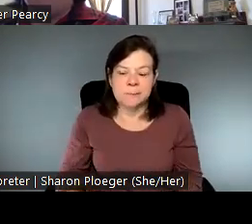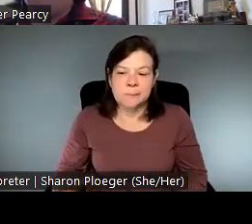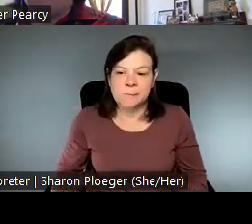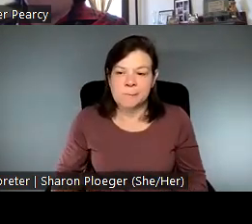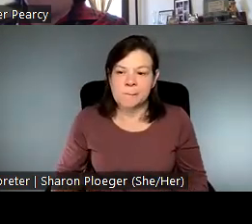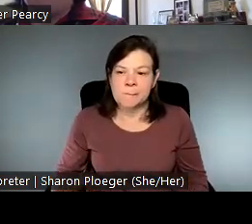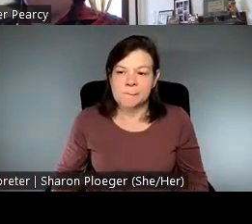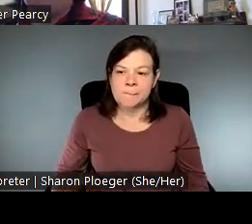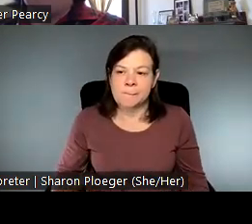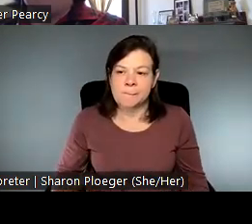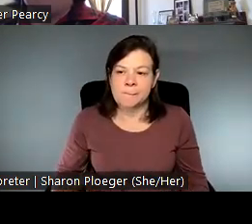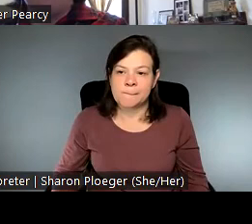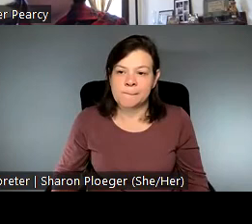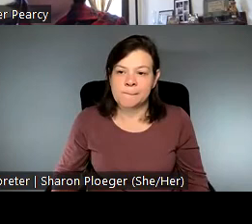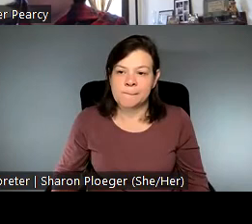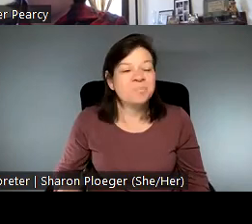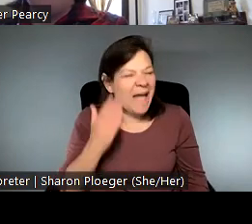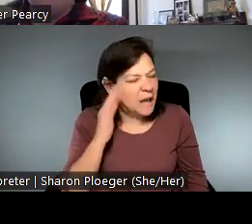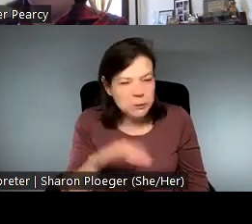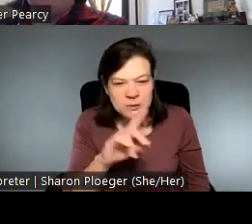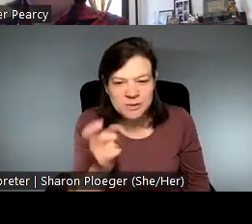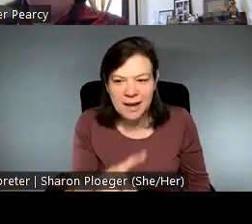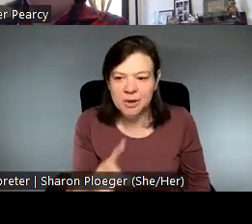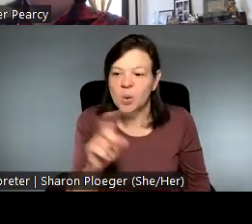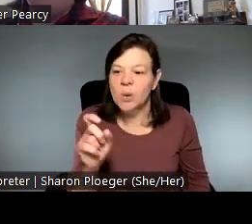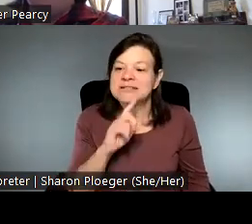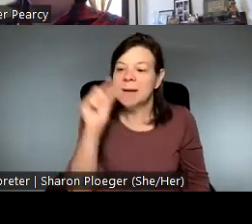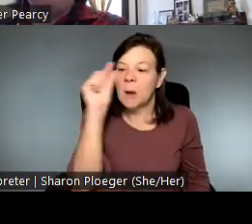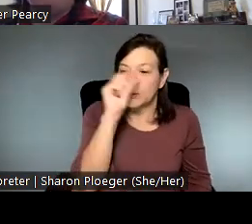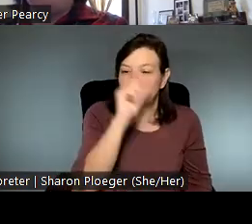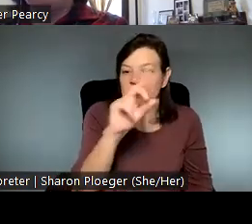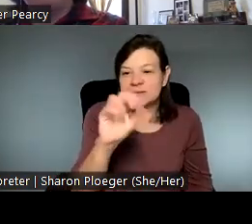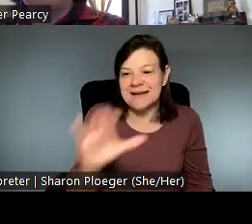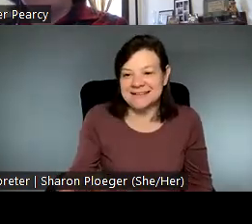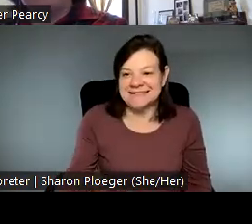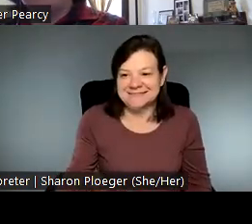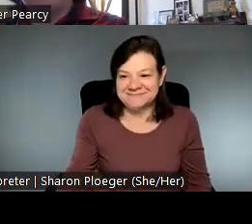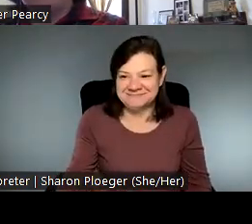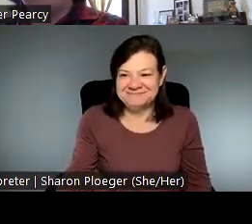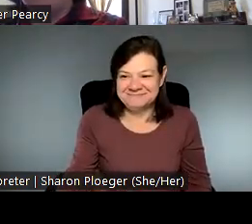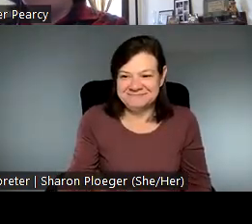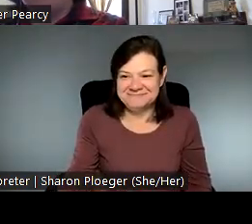We do have a question. Amber, I told you this would happen. We had a question about Google Docs. So we touch on, so the question is,